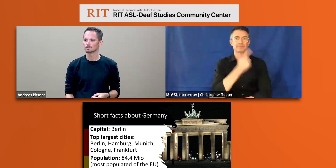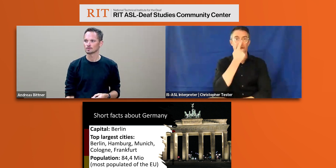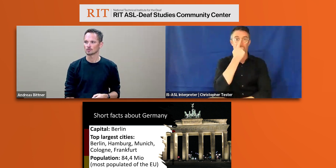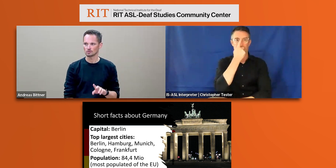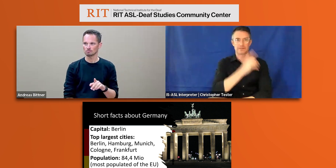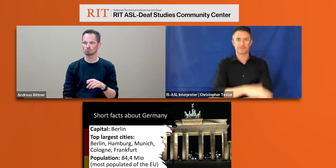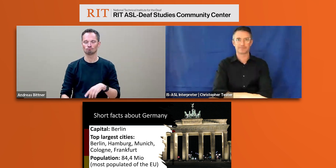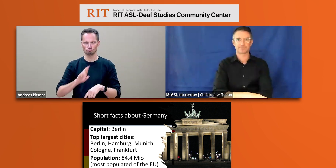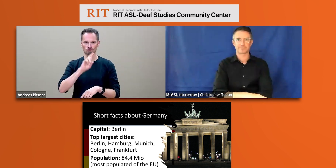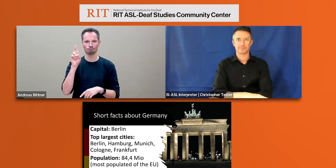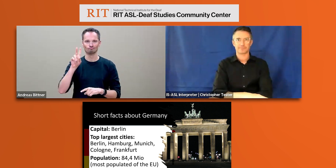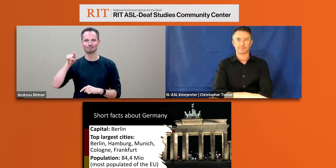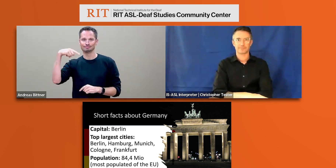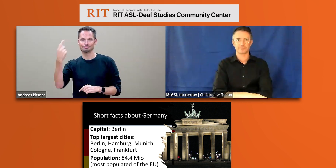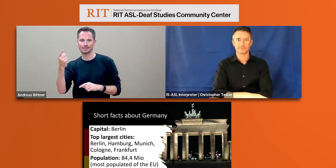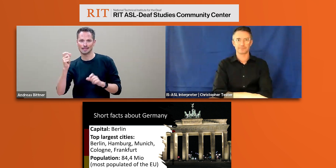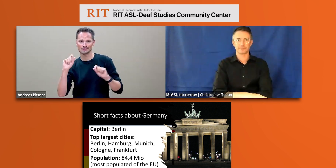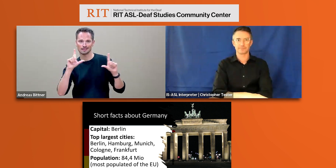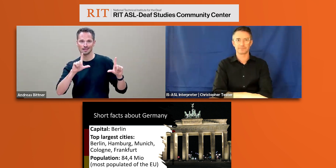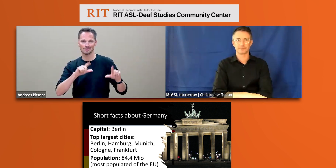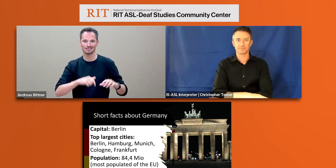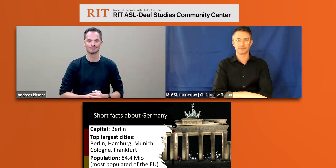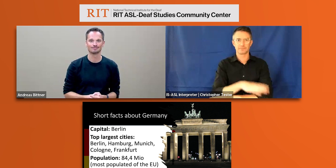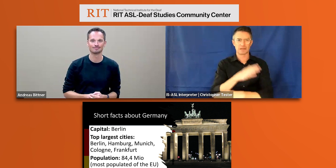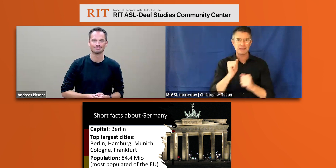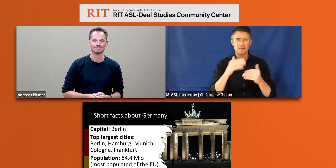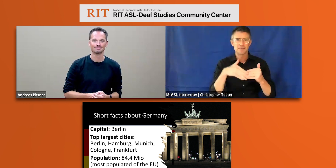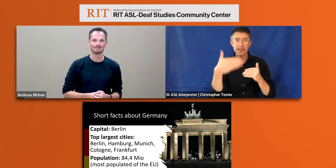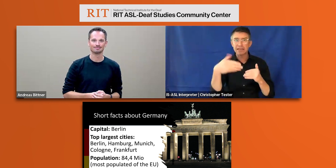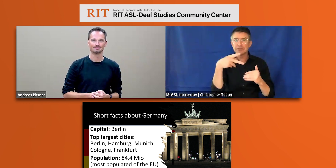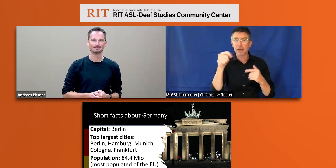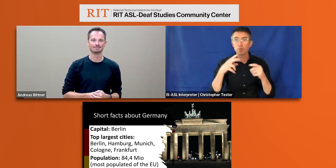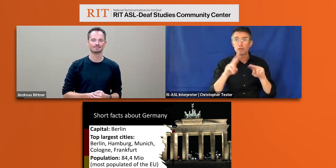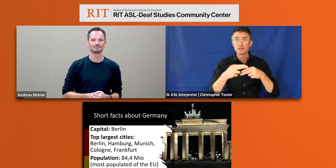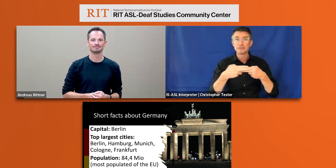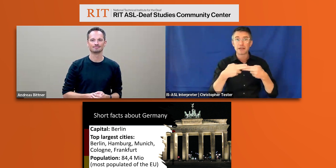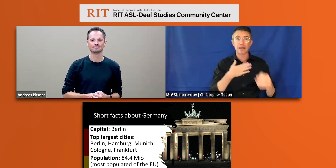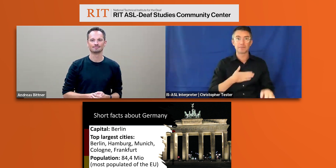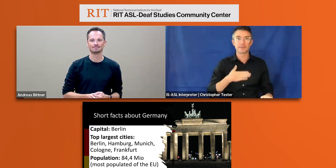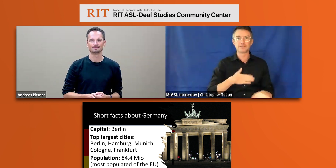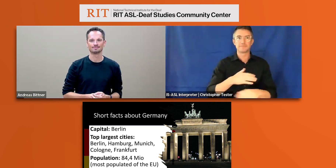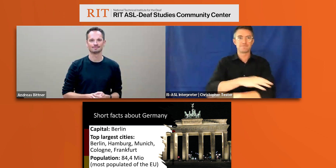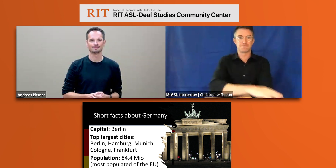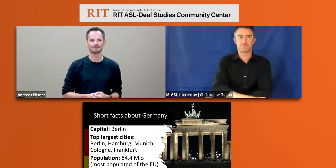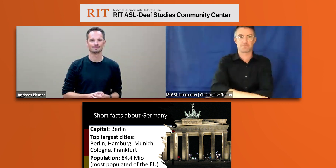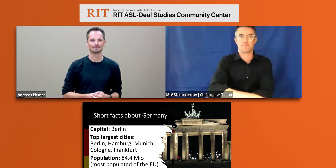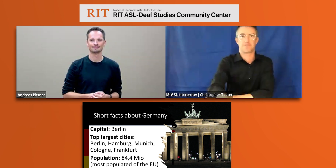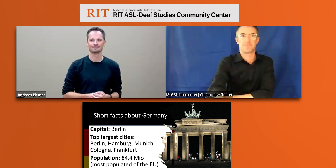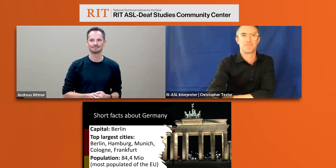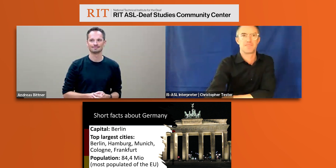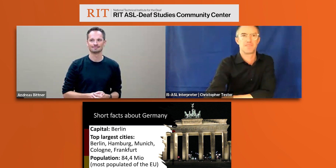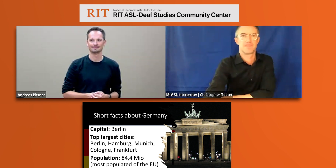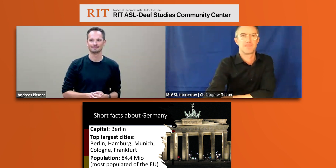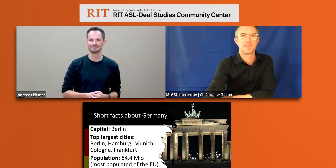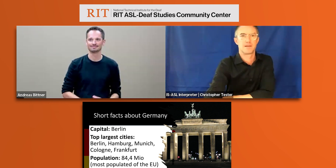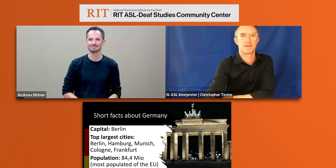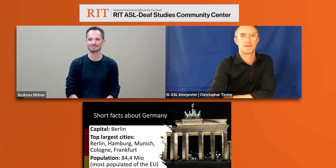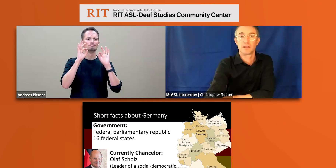And they are very economically successful in that city. Can we go to the next slide, please?